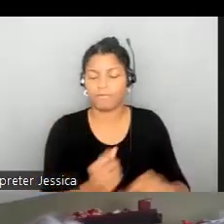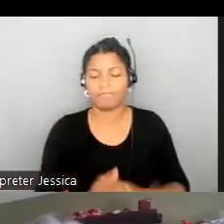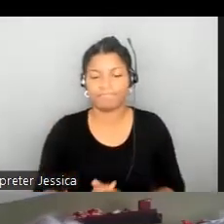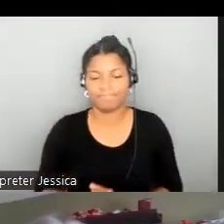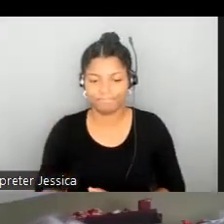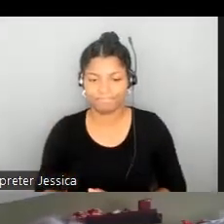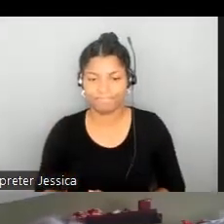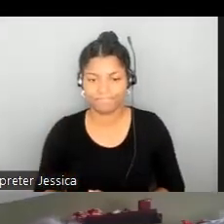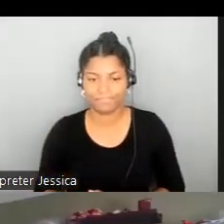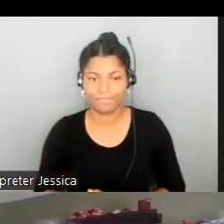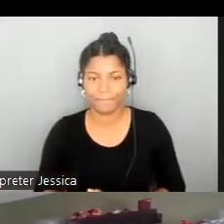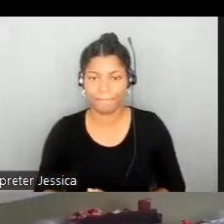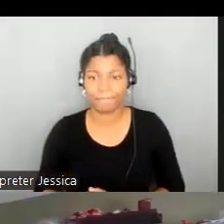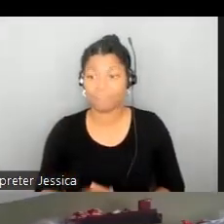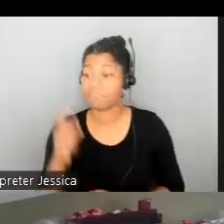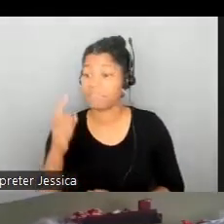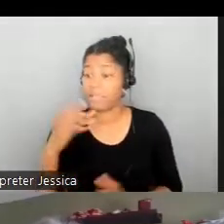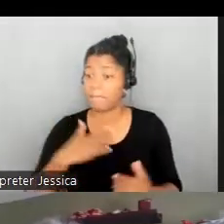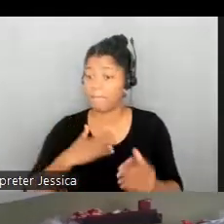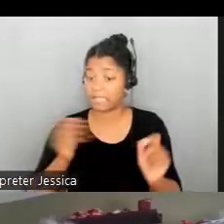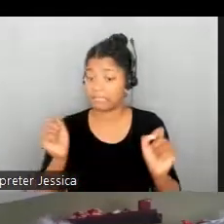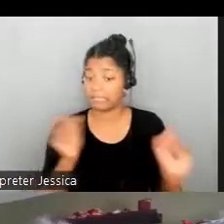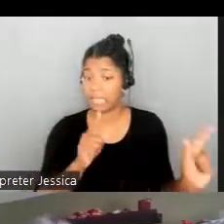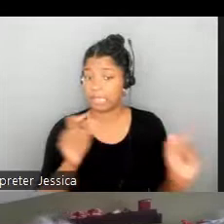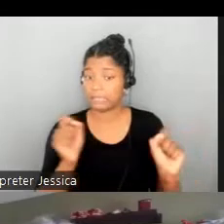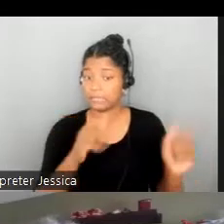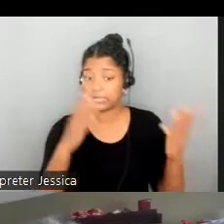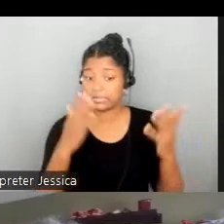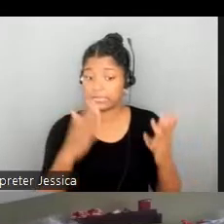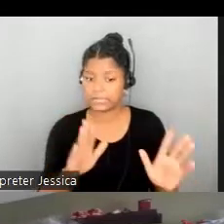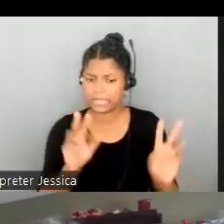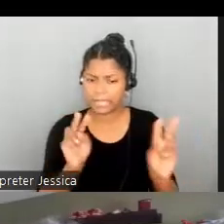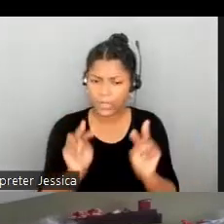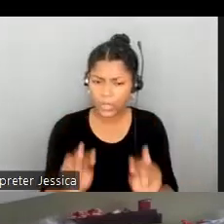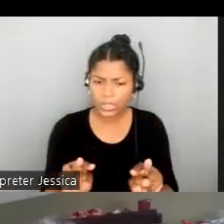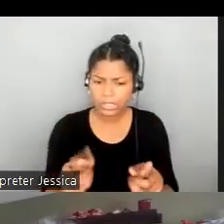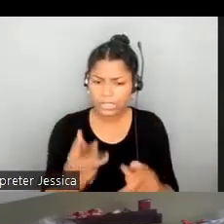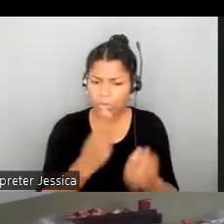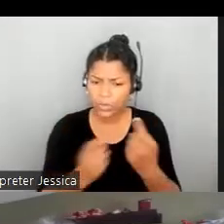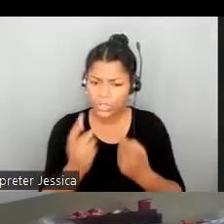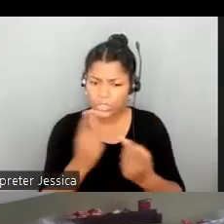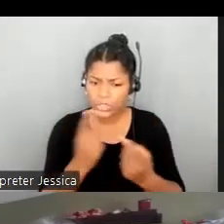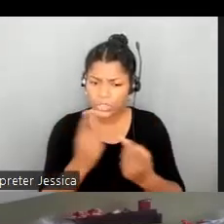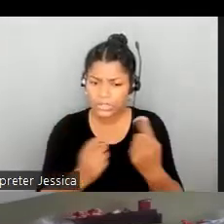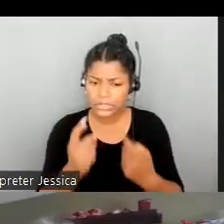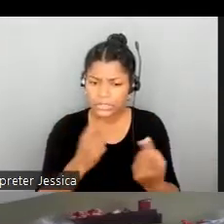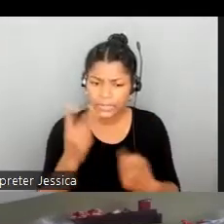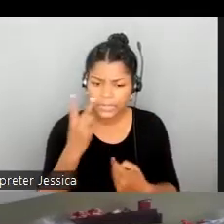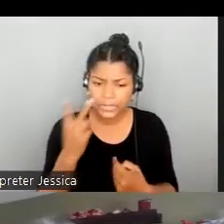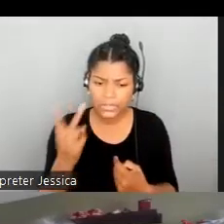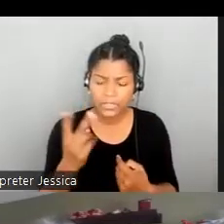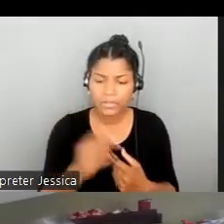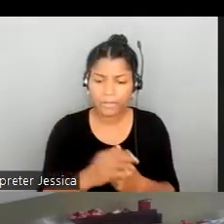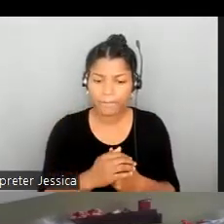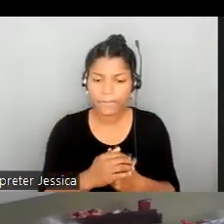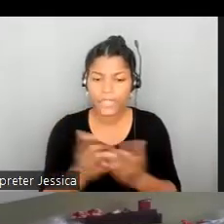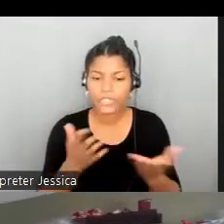And I believe that's the end of my slide. I am looking at the chat to see if we have a question. (Reads) “What about services for disabilities under age 65?”